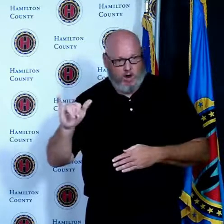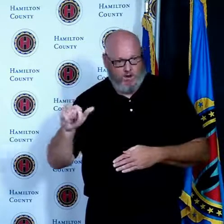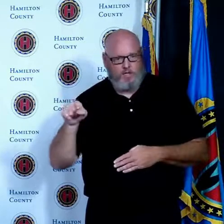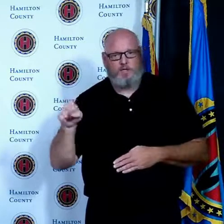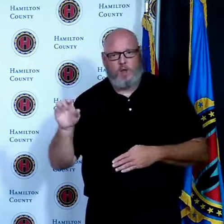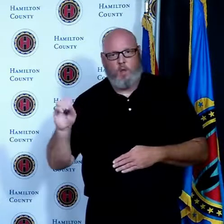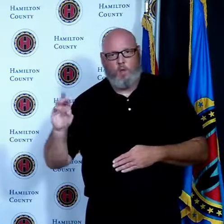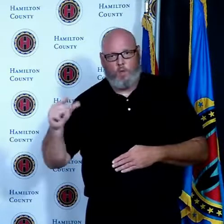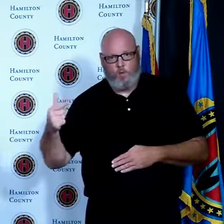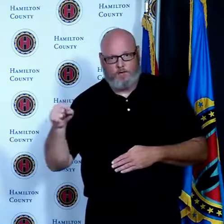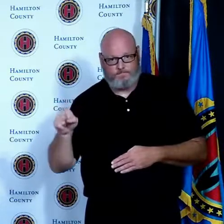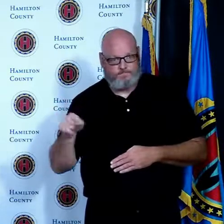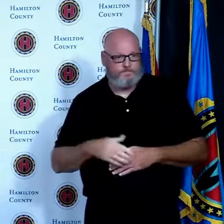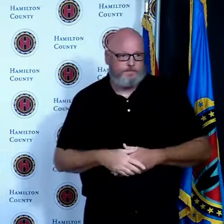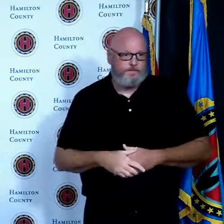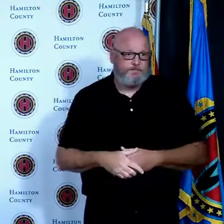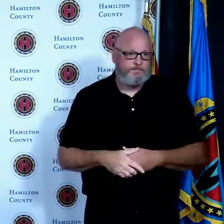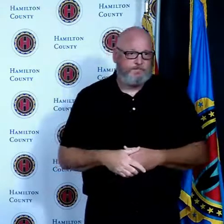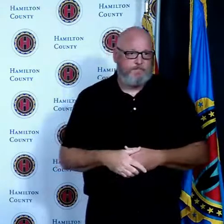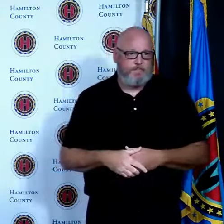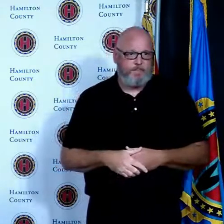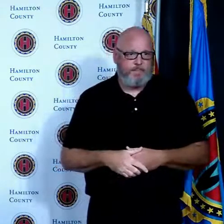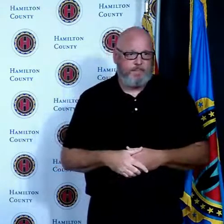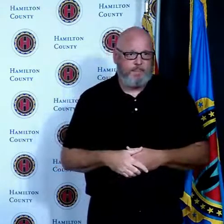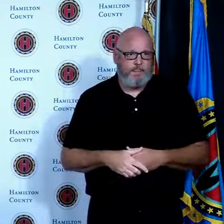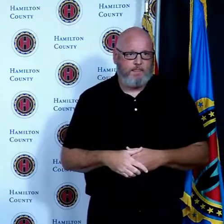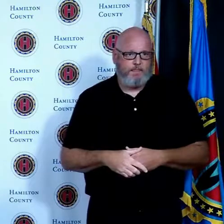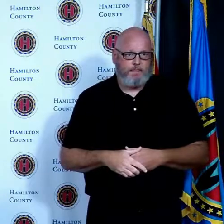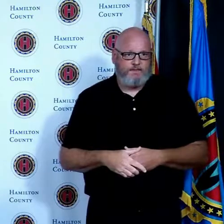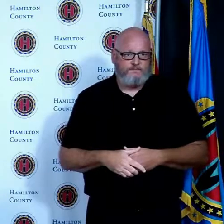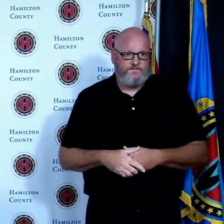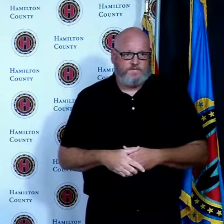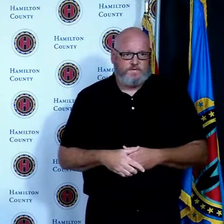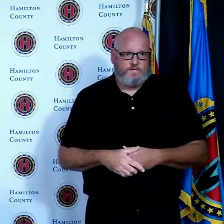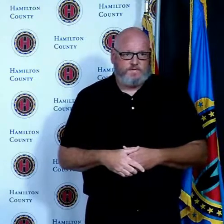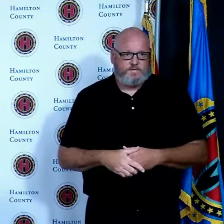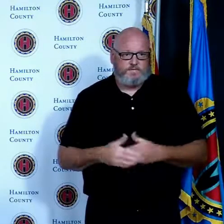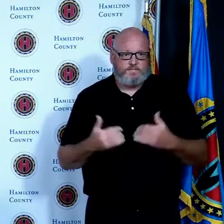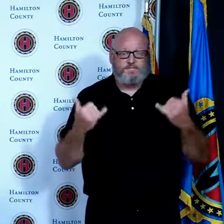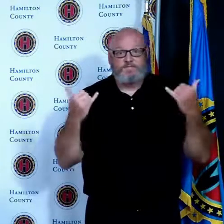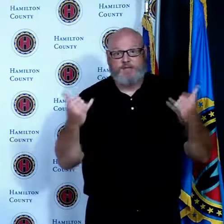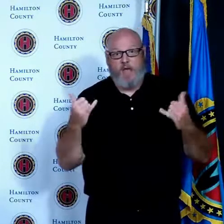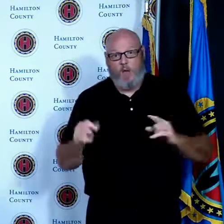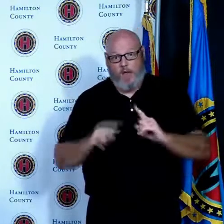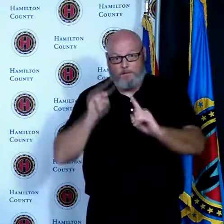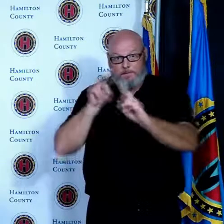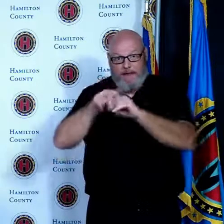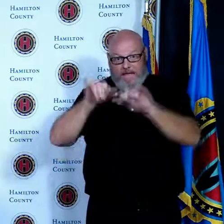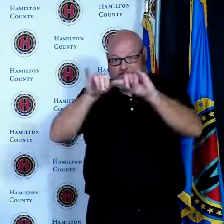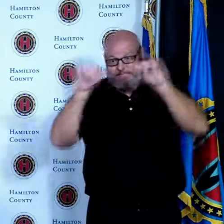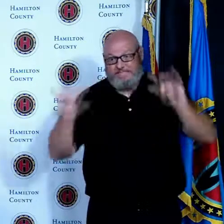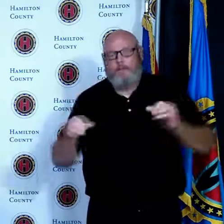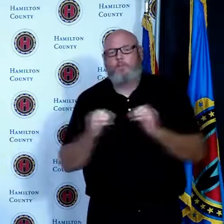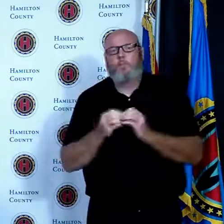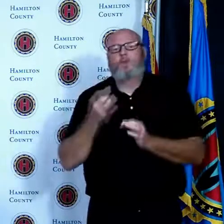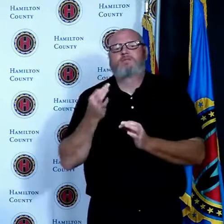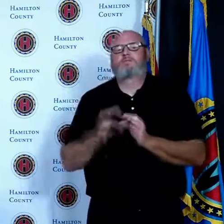the other thing is that our non-profit program the application period has been extended we heard from folks yesterday that